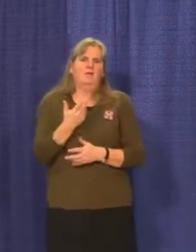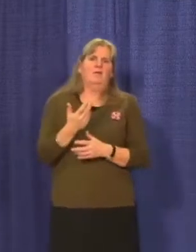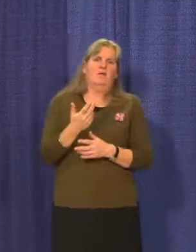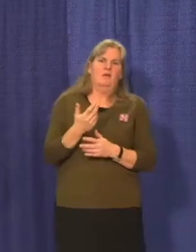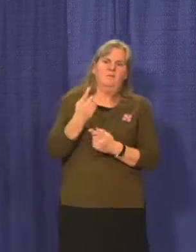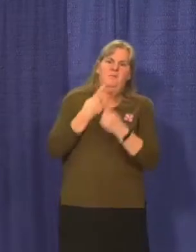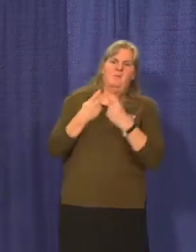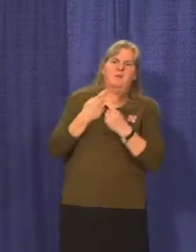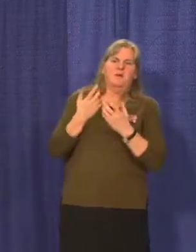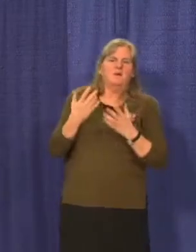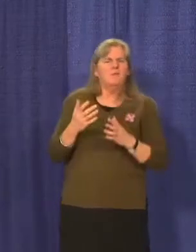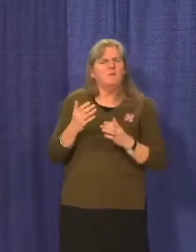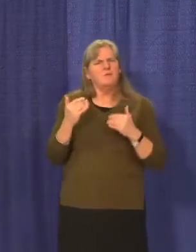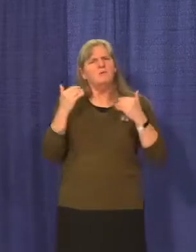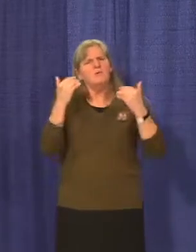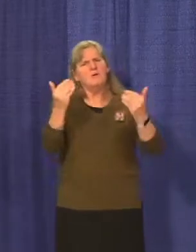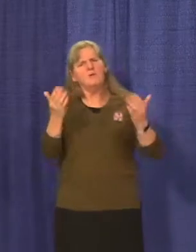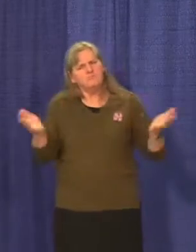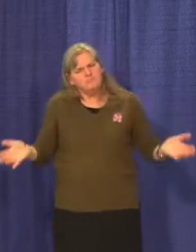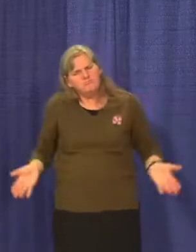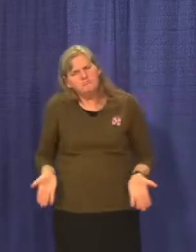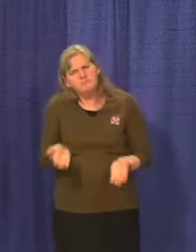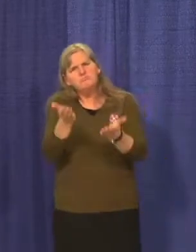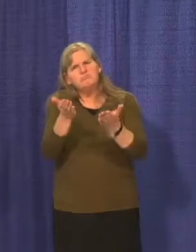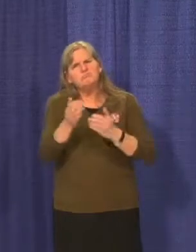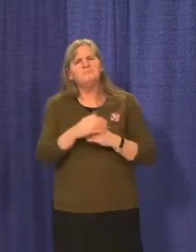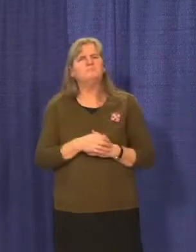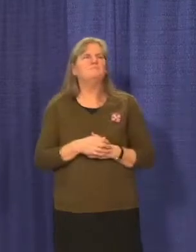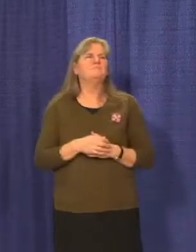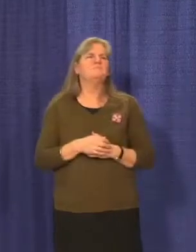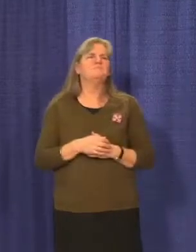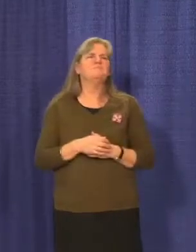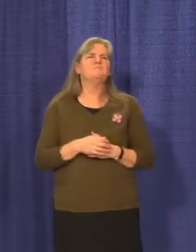wish to have it. Pat: Thank you.